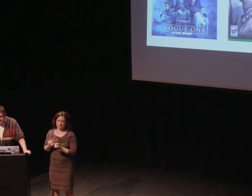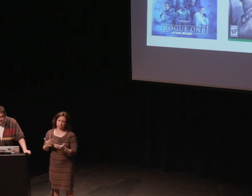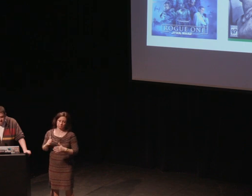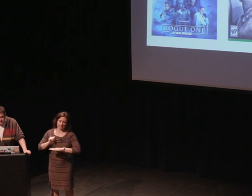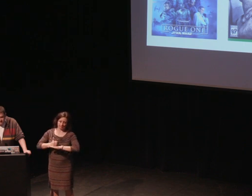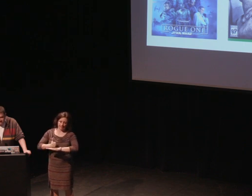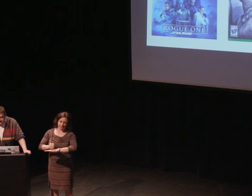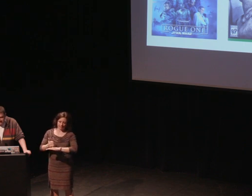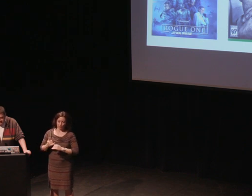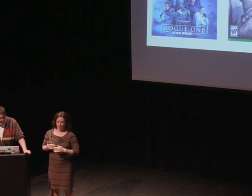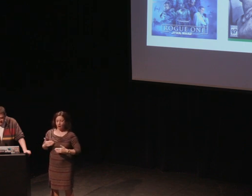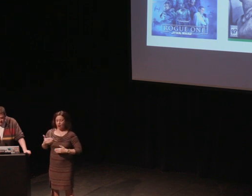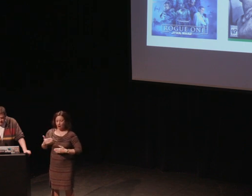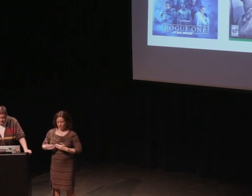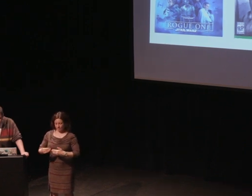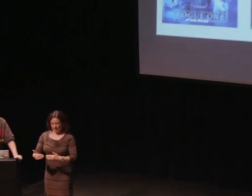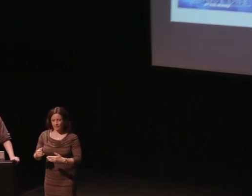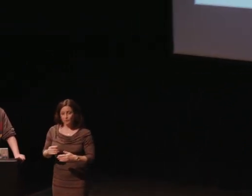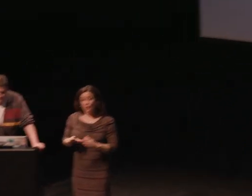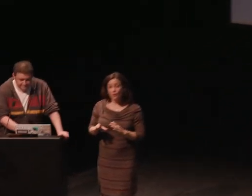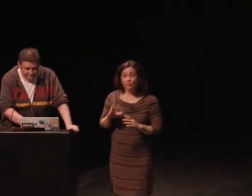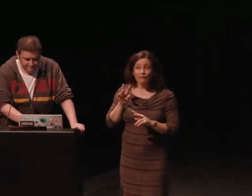The future is looking very bright.